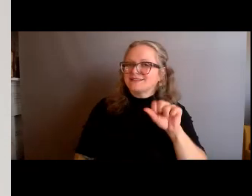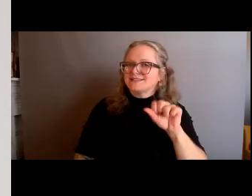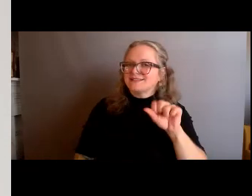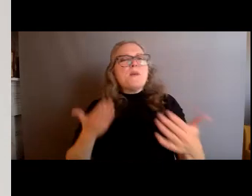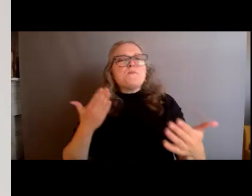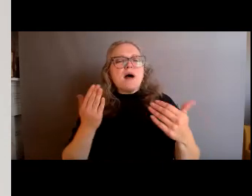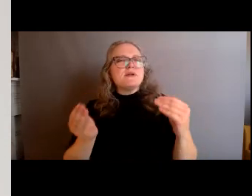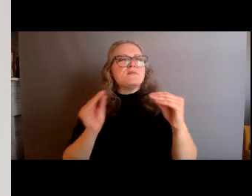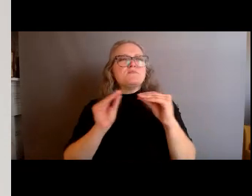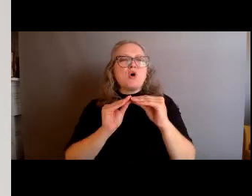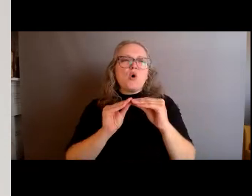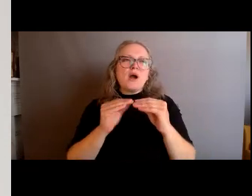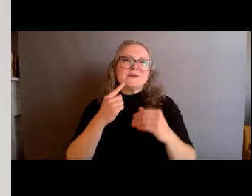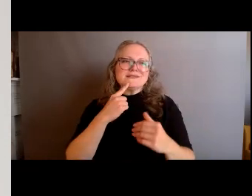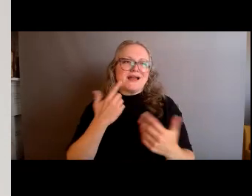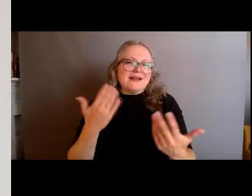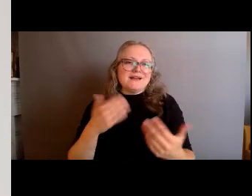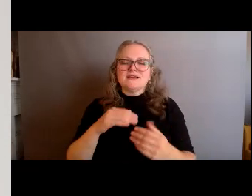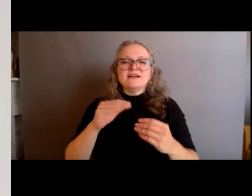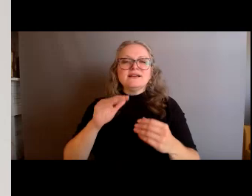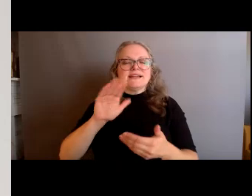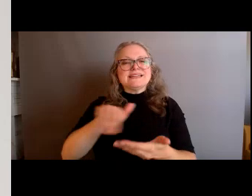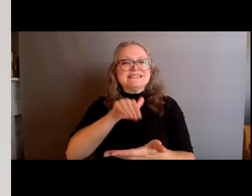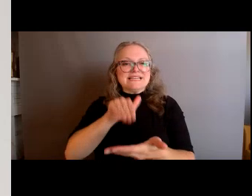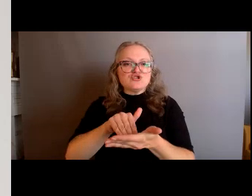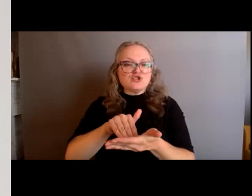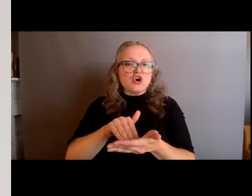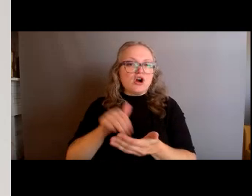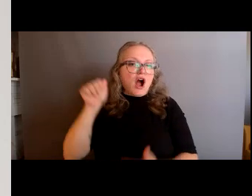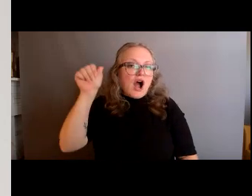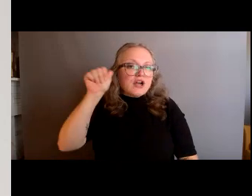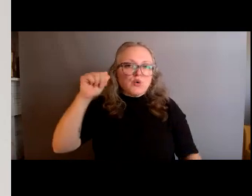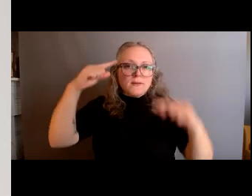I would say central auditory processing is usually that issue.